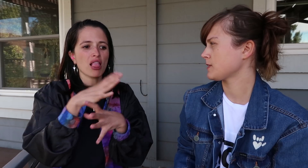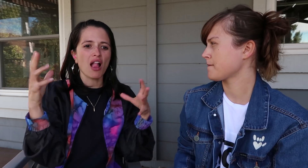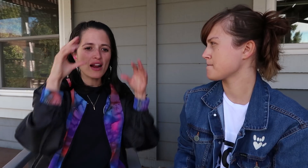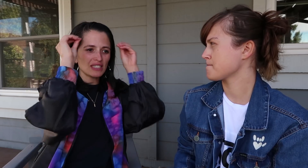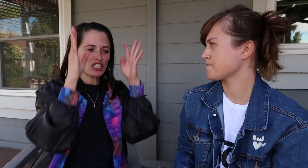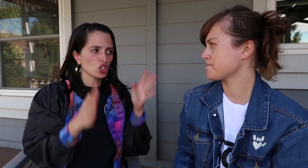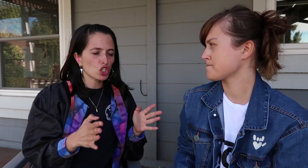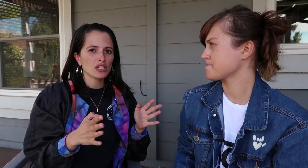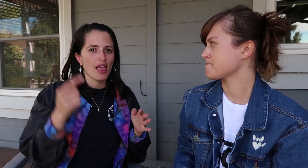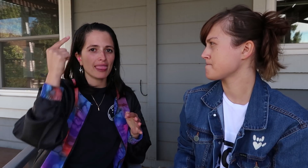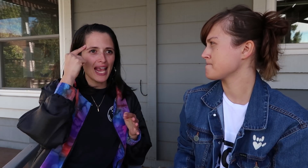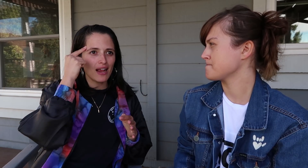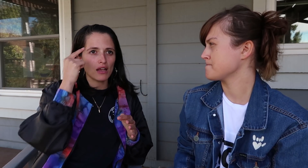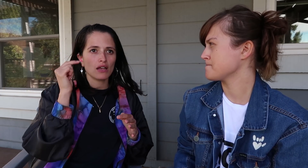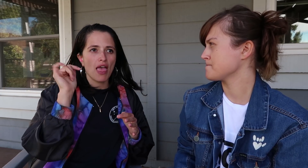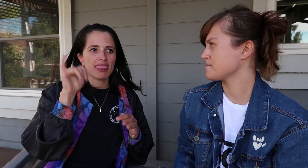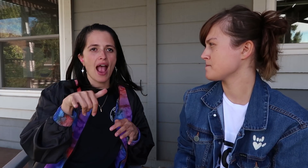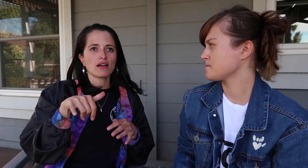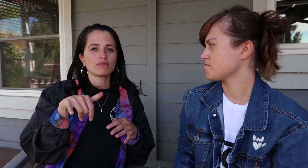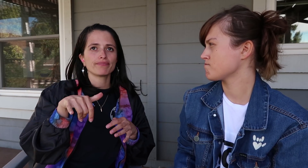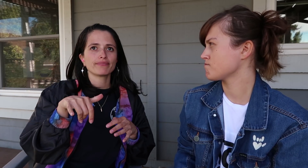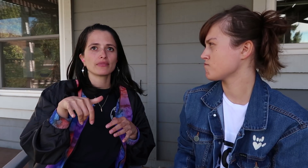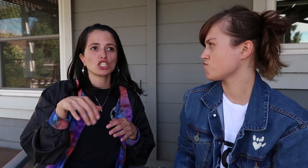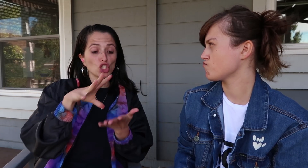a lot of teachers think that